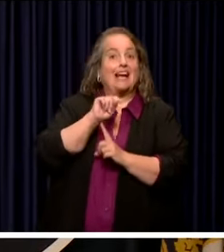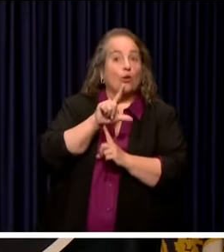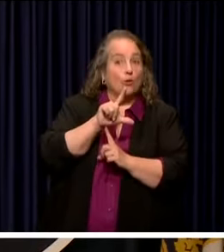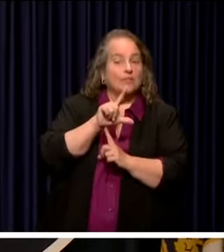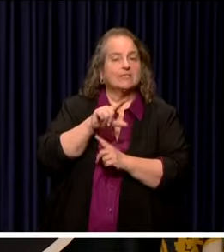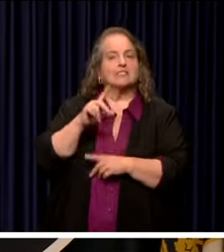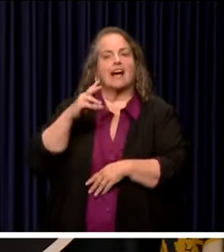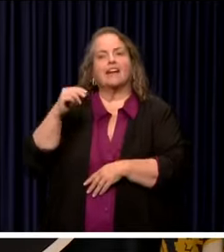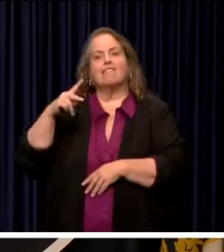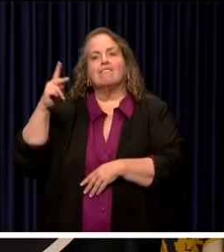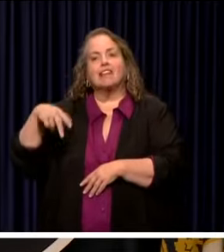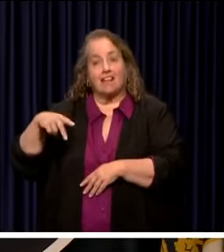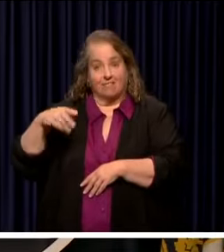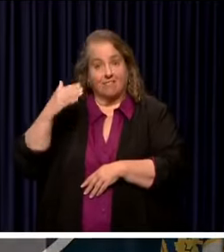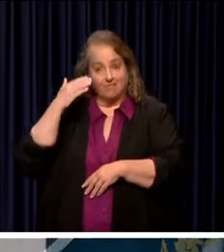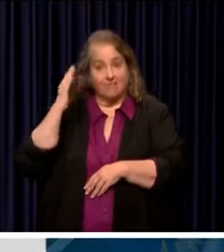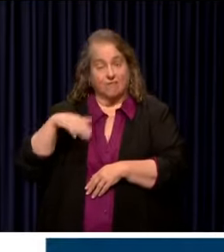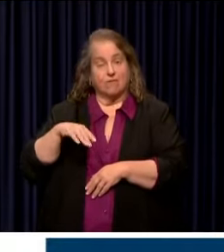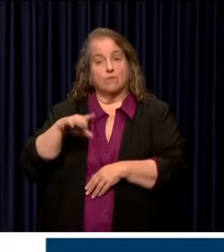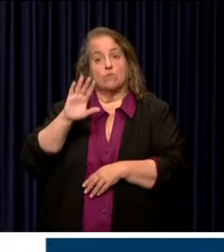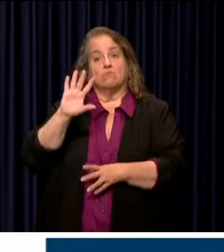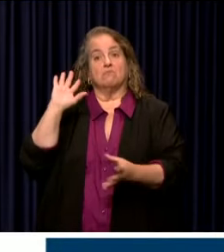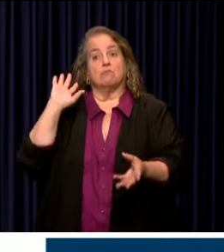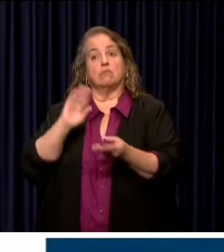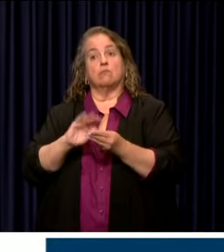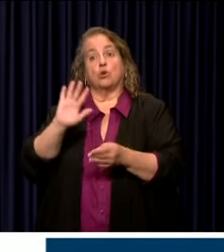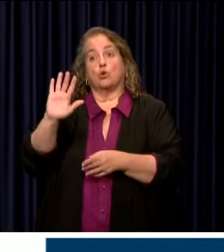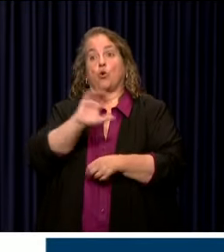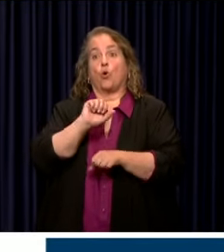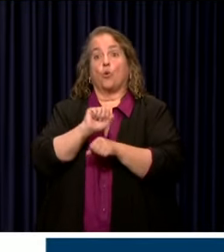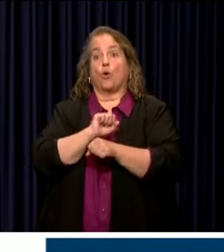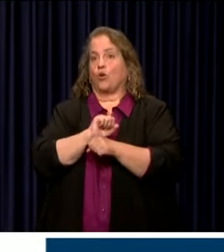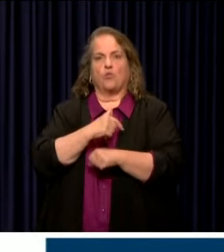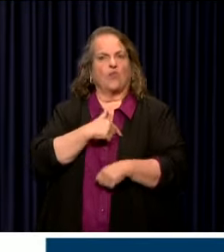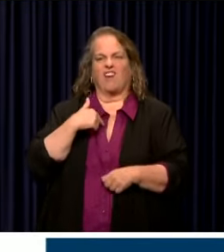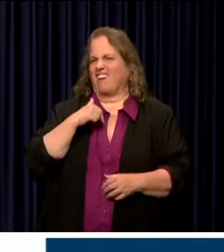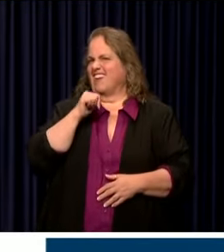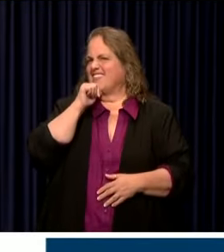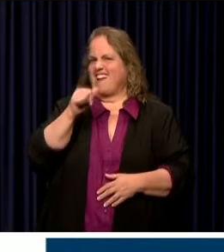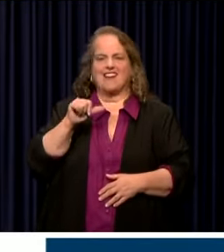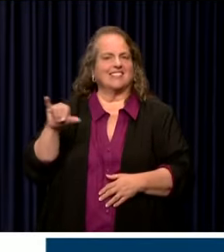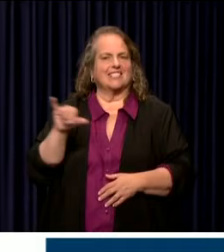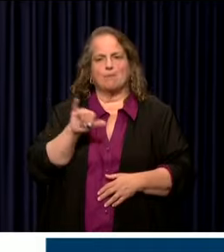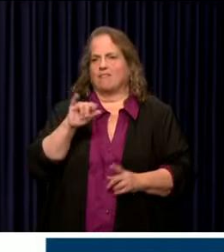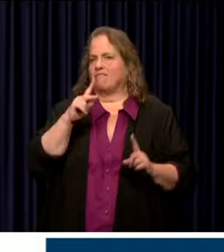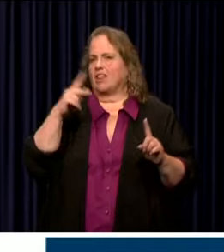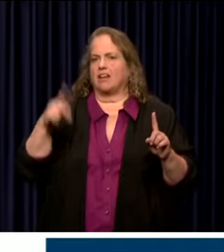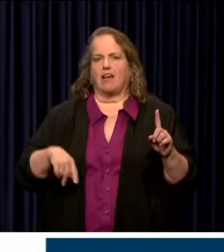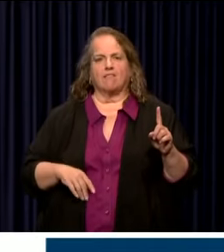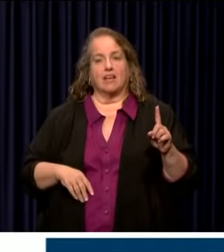ECONOMY, THAT WE DON'T HAVE THAT SECONDARY SPIKE. IT'S FOR A COUPLE OF REASONS,